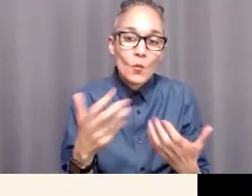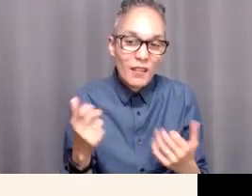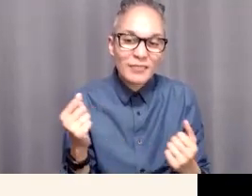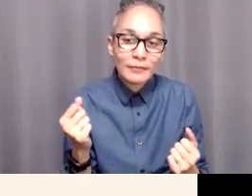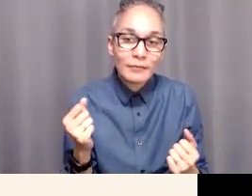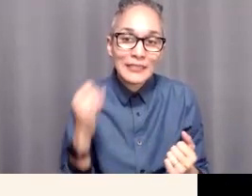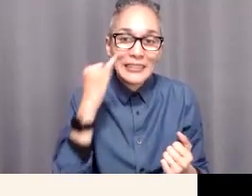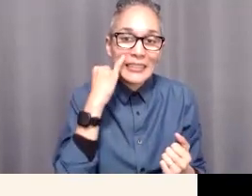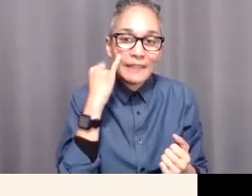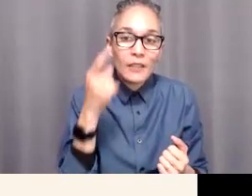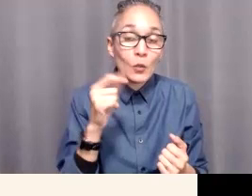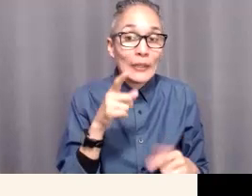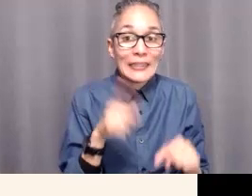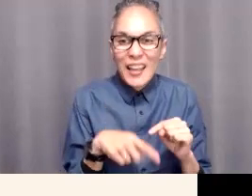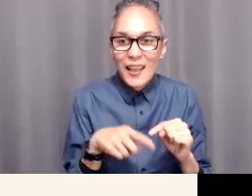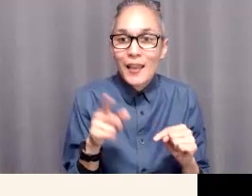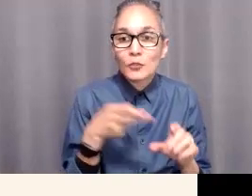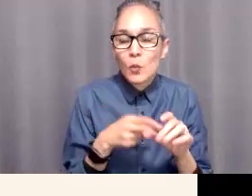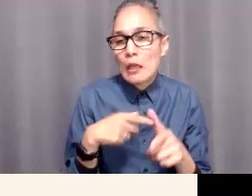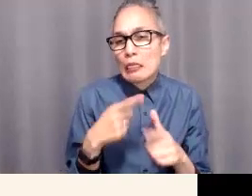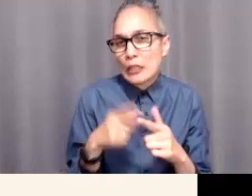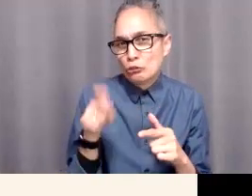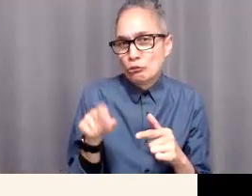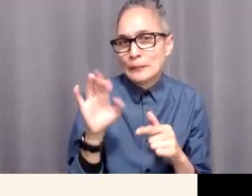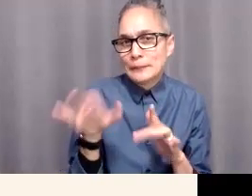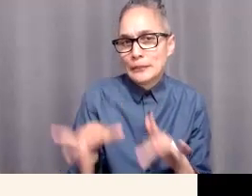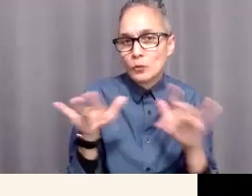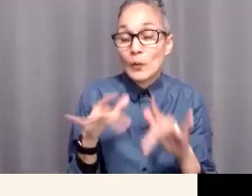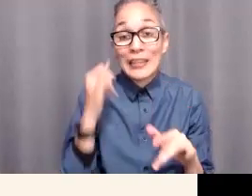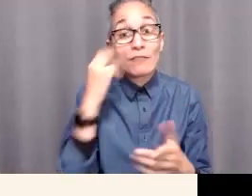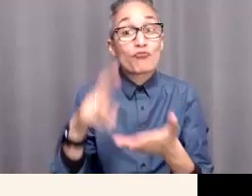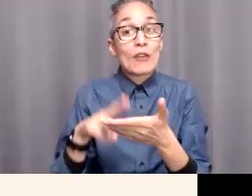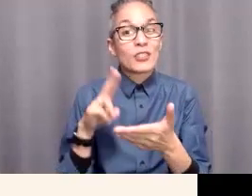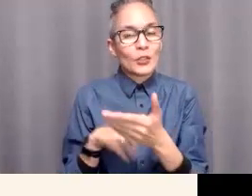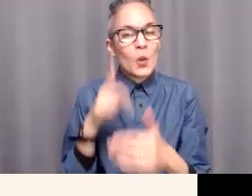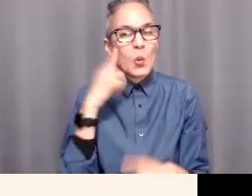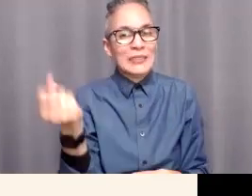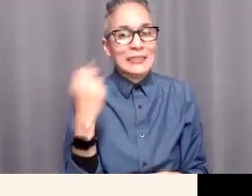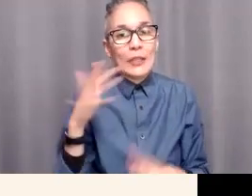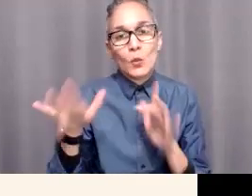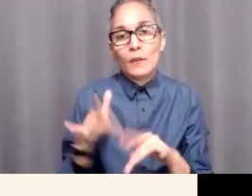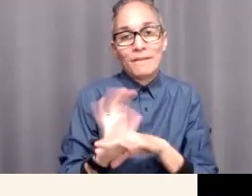If you are unable I believe they should be recording, so if you just register, they'll send you the recording afterwards.